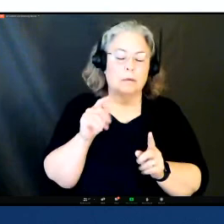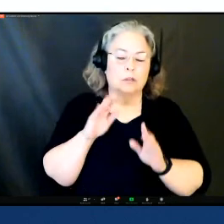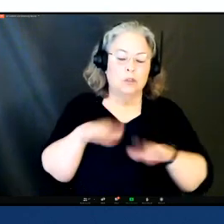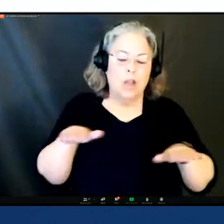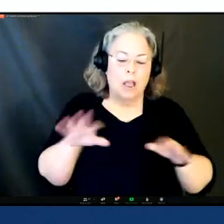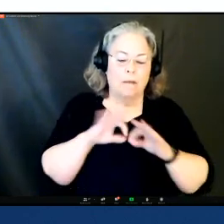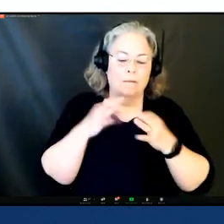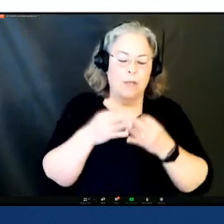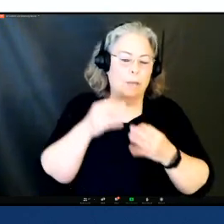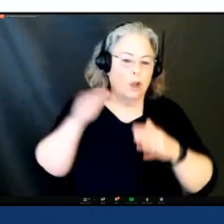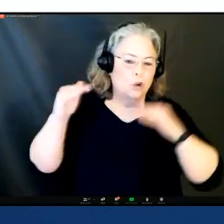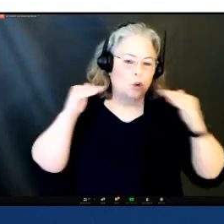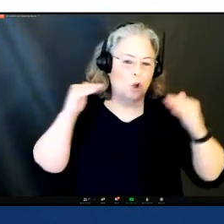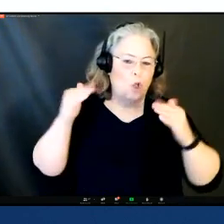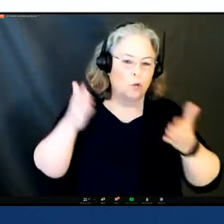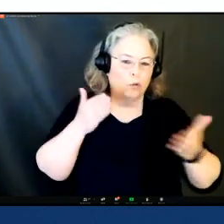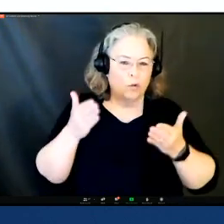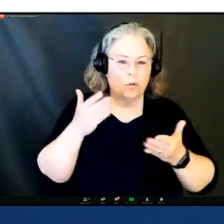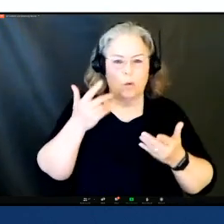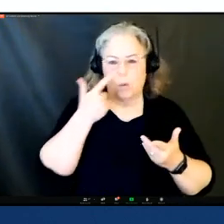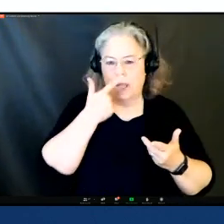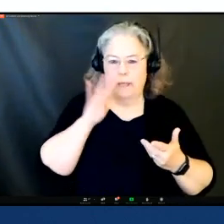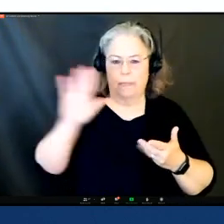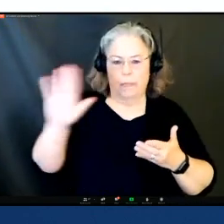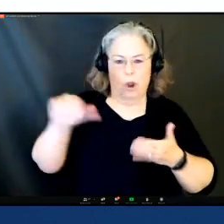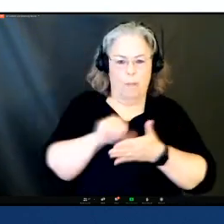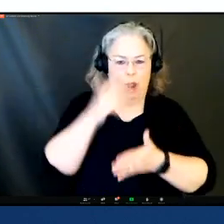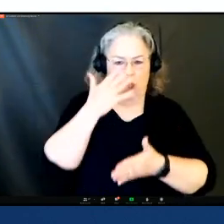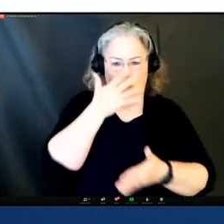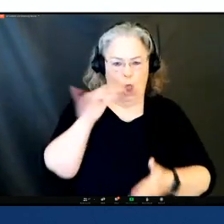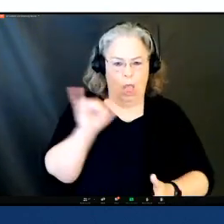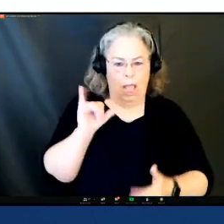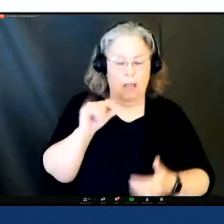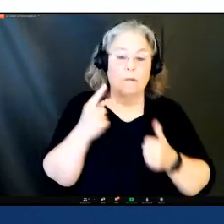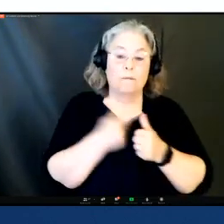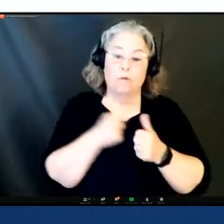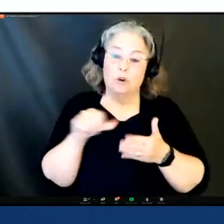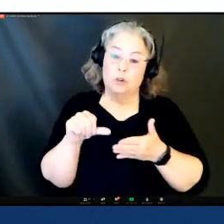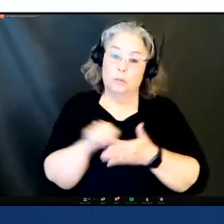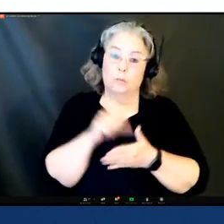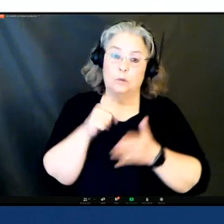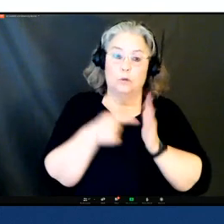to illustrate what the budget unit pages look like. The first page for a budget unit shows a simplified